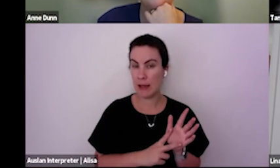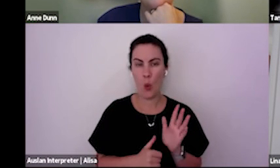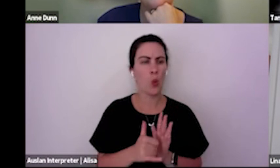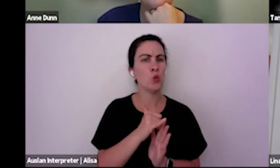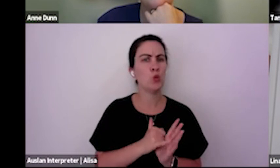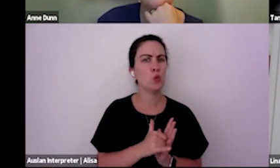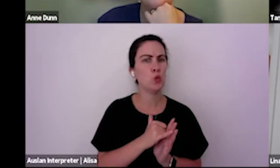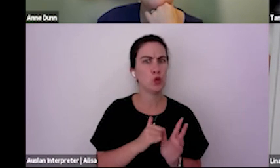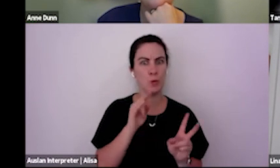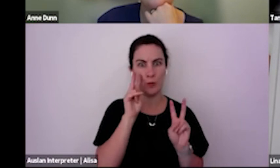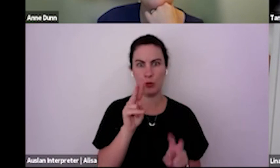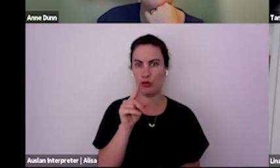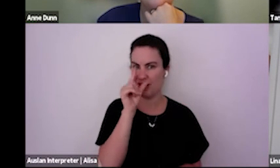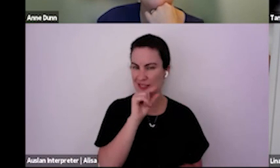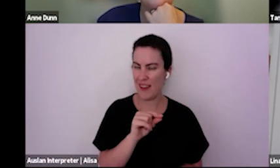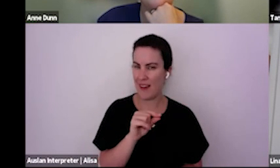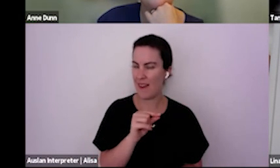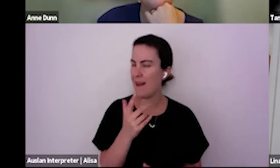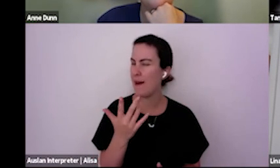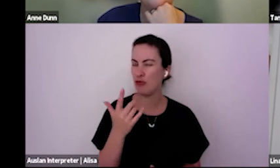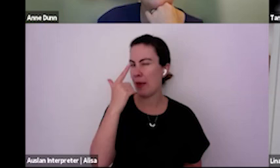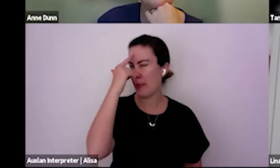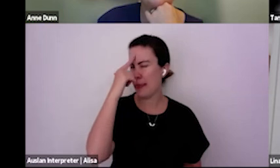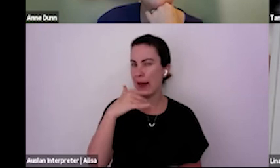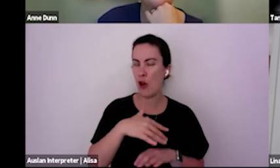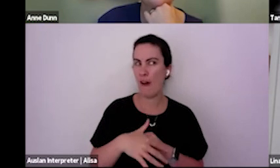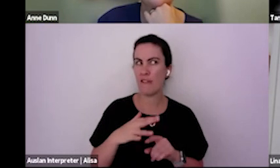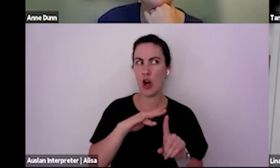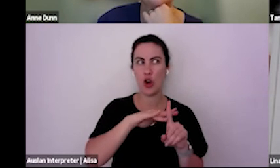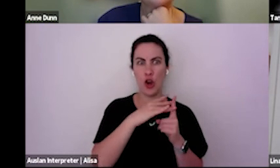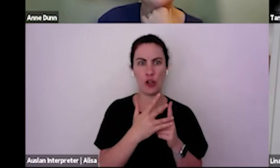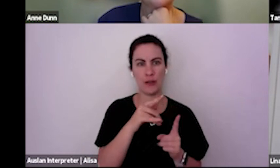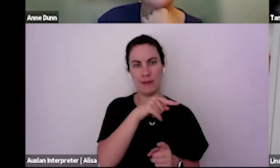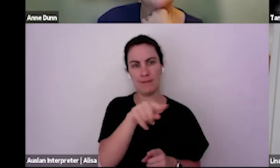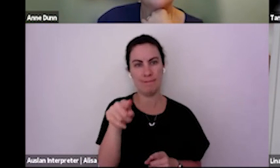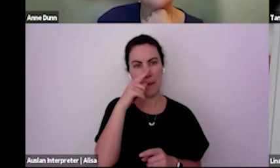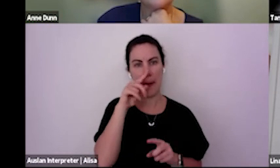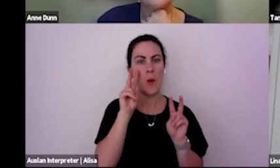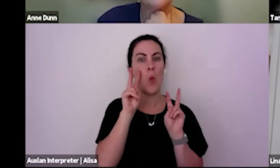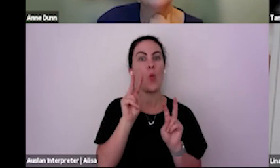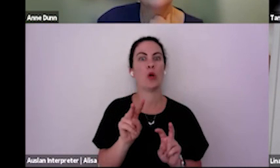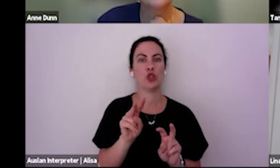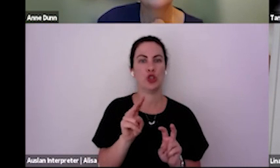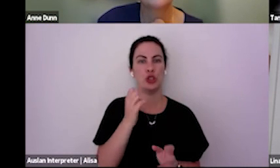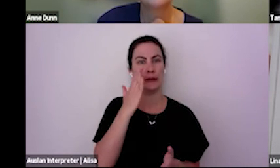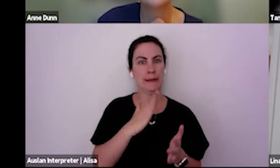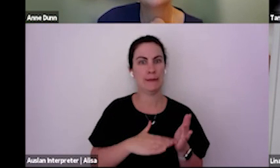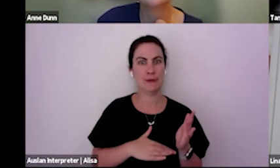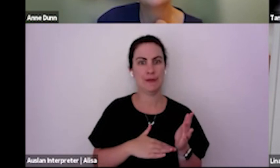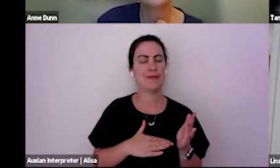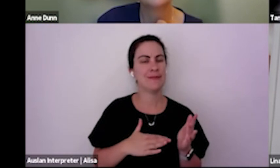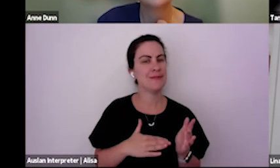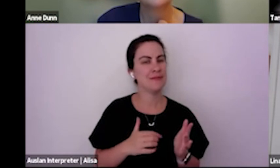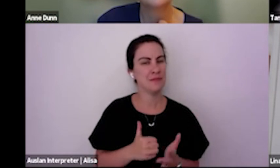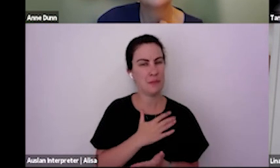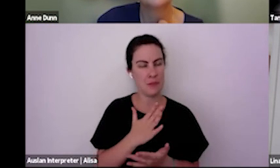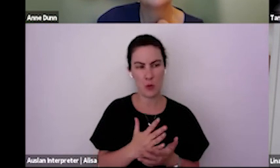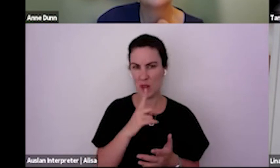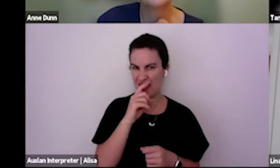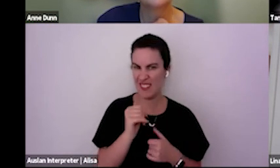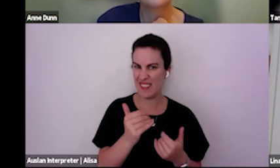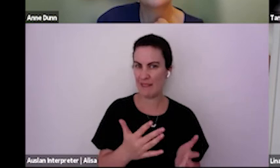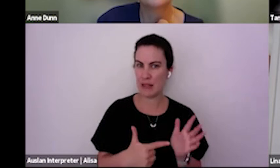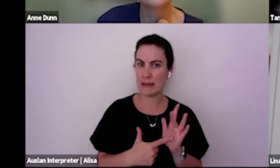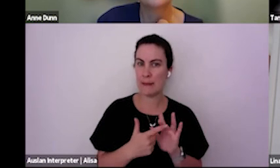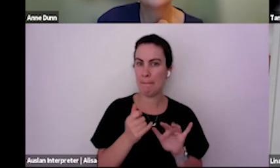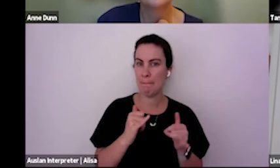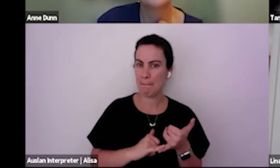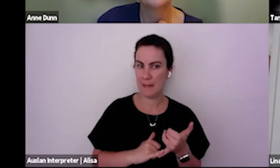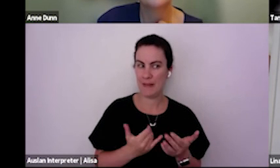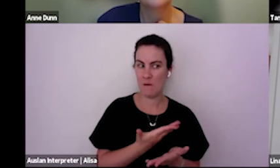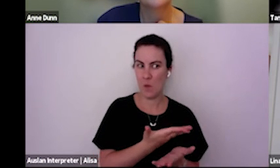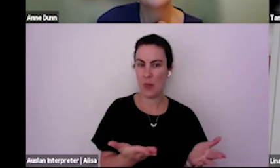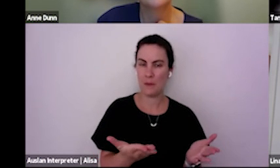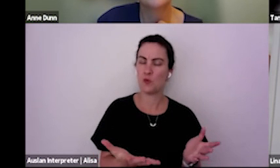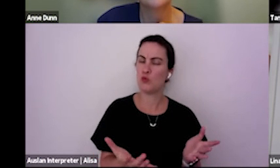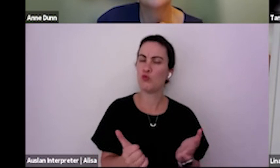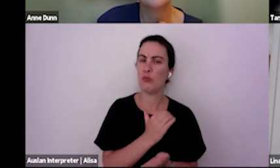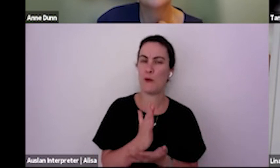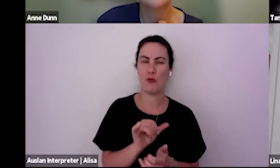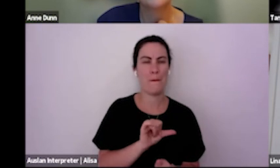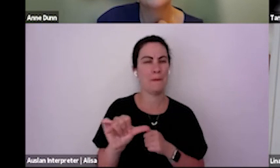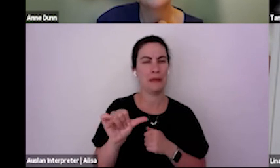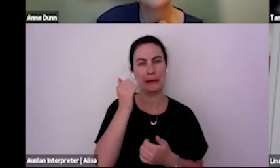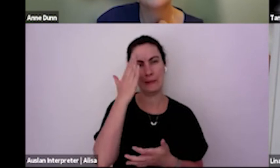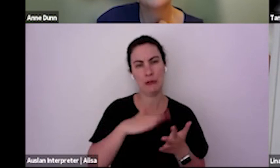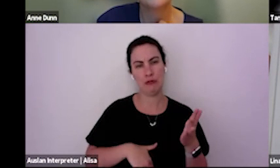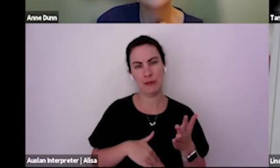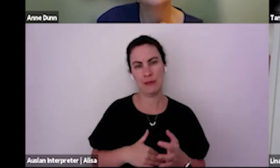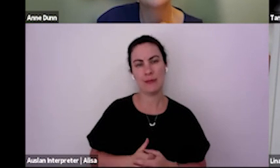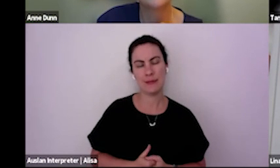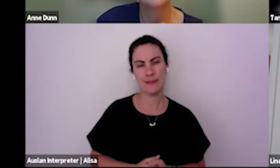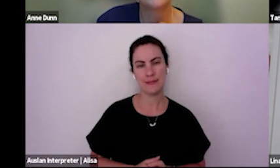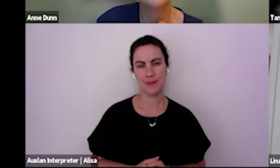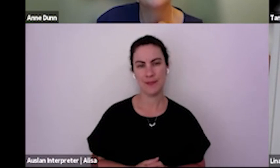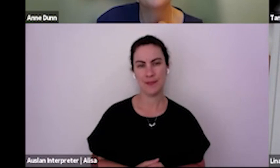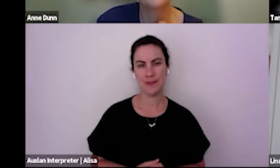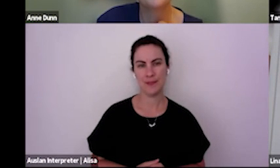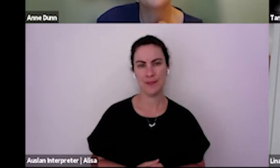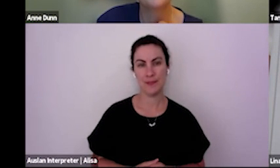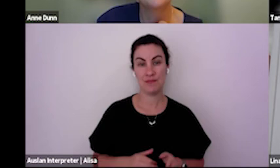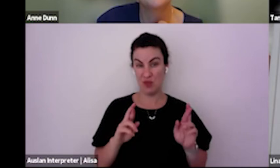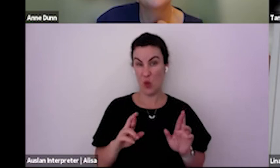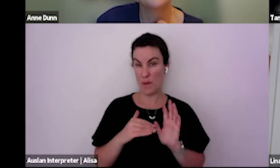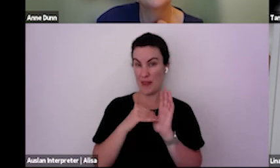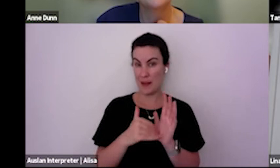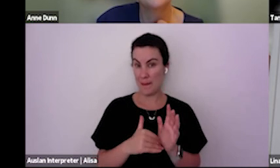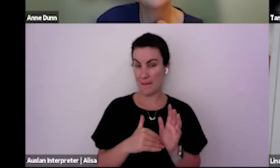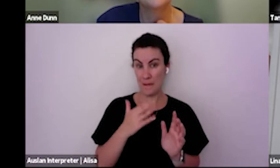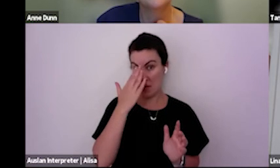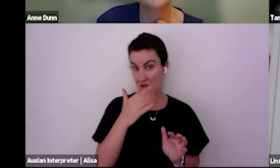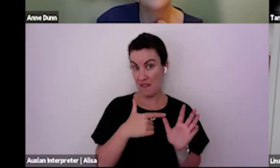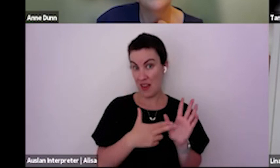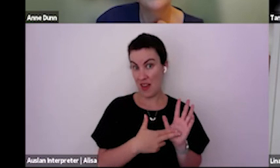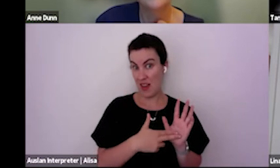It will be a better experience